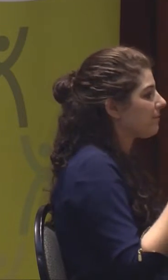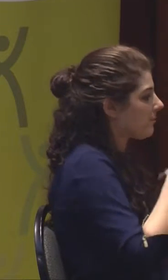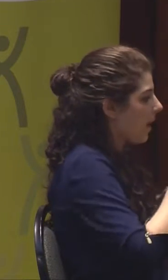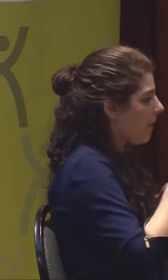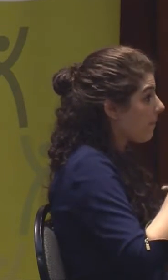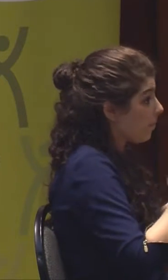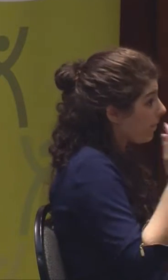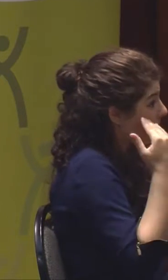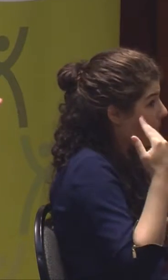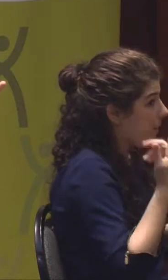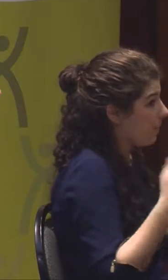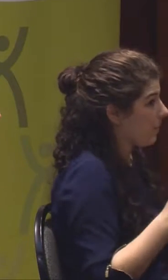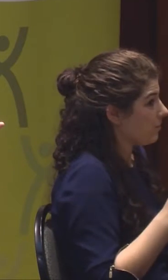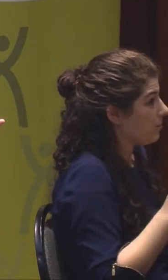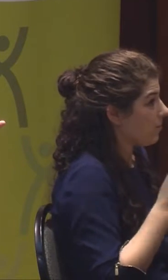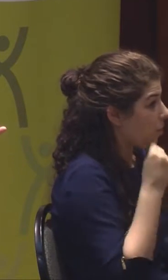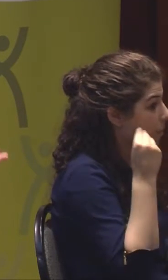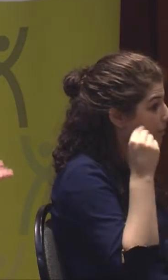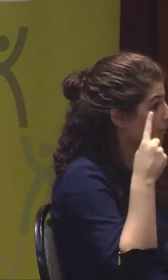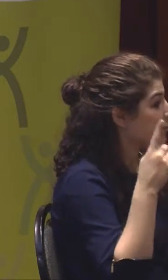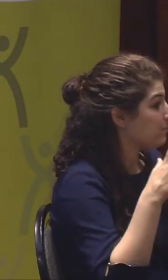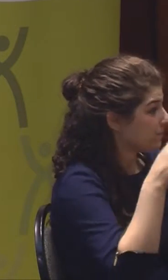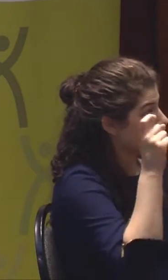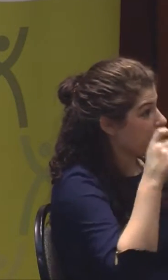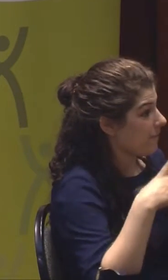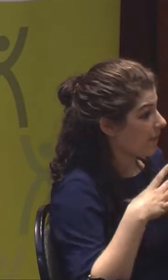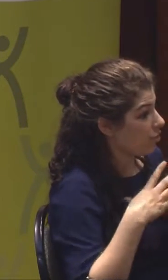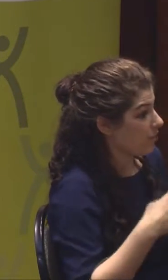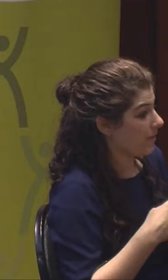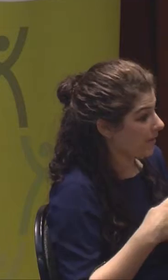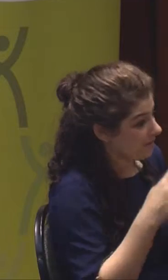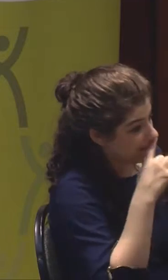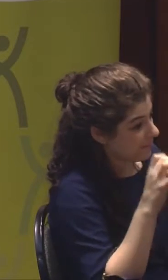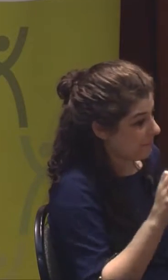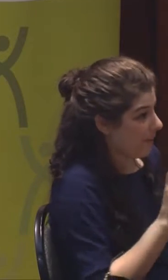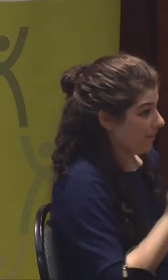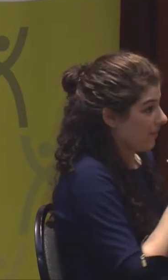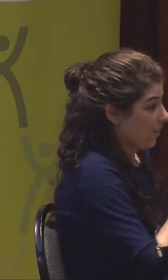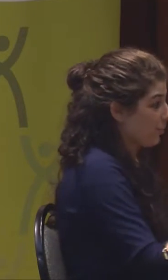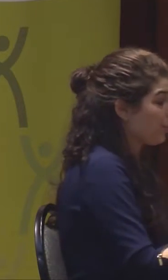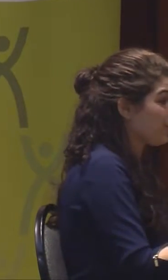know what happens when, you know, when we go home for summer vacation and kids come back later when you have that gap.